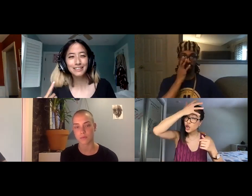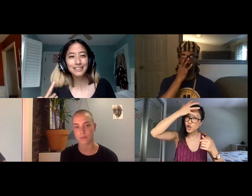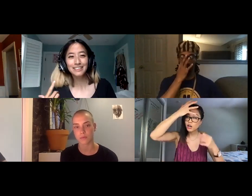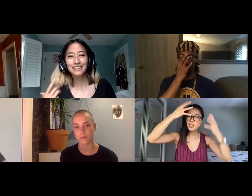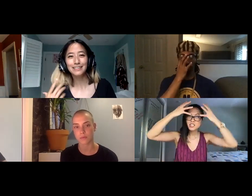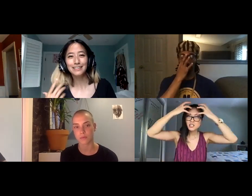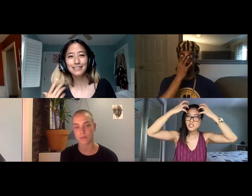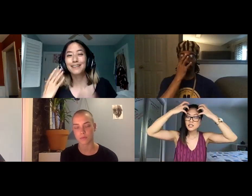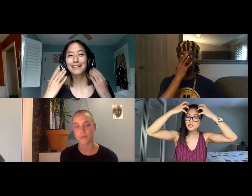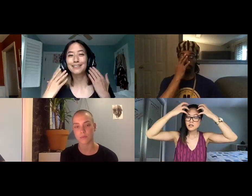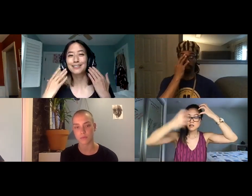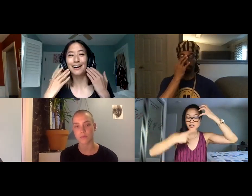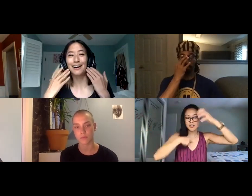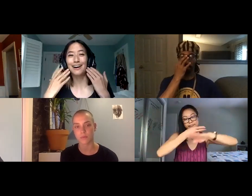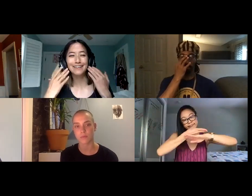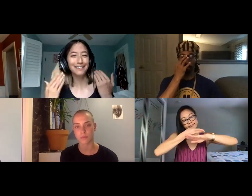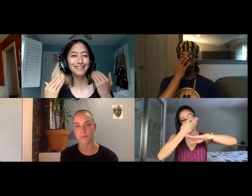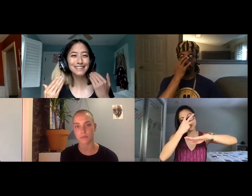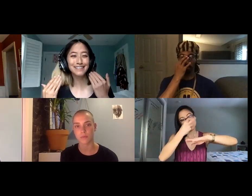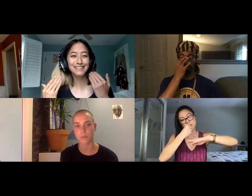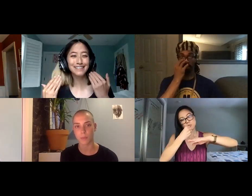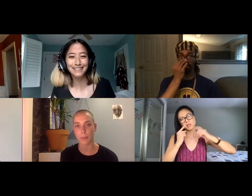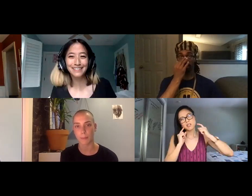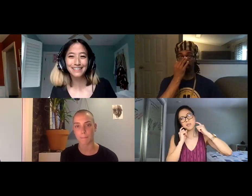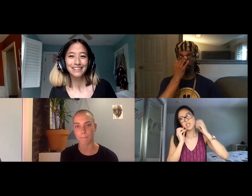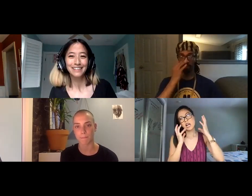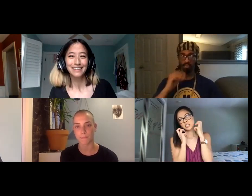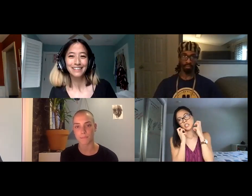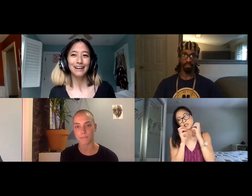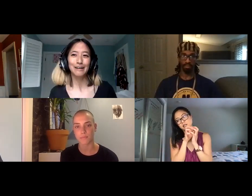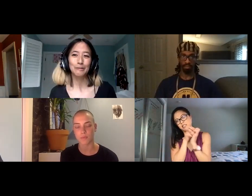So my like jaw hurts a lot too.